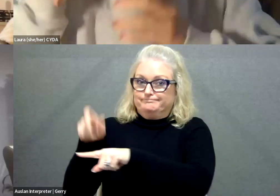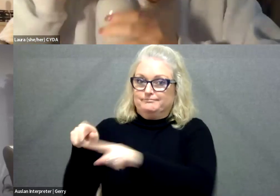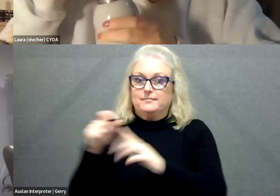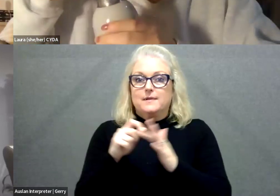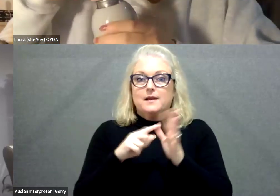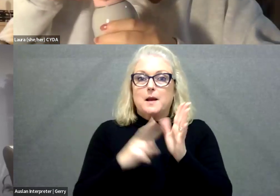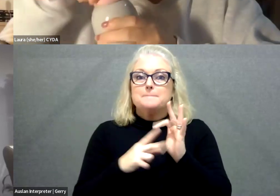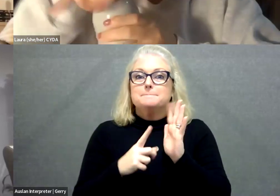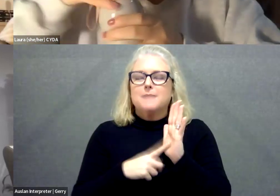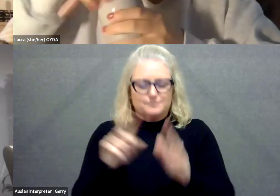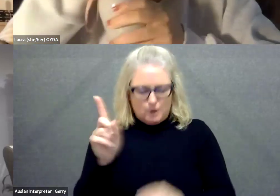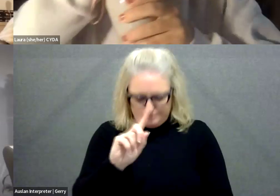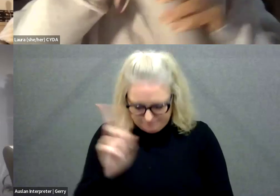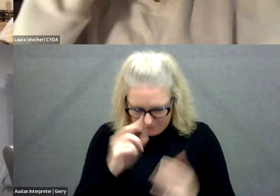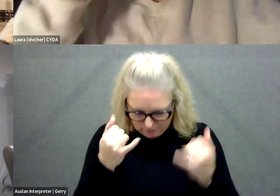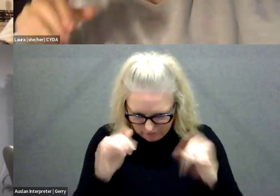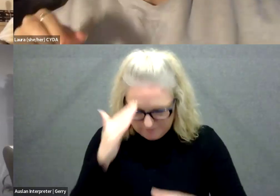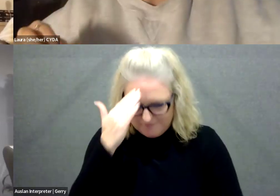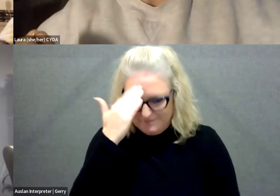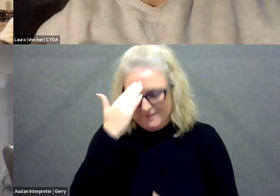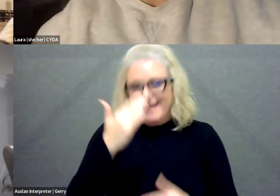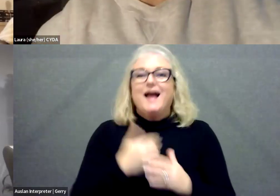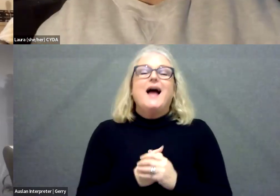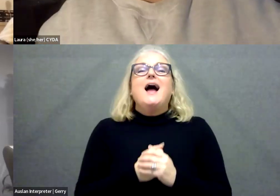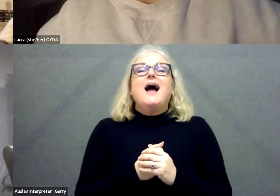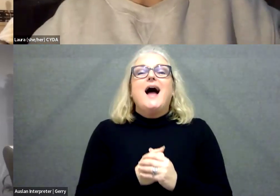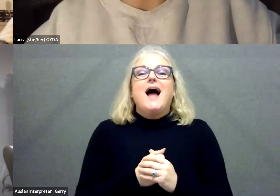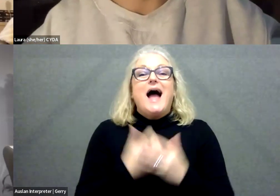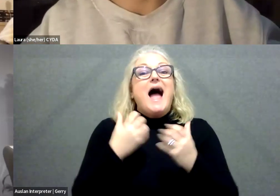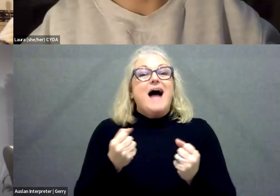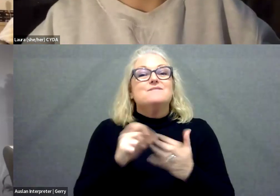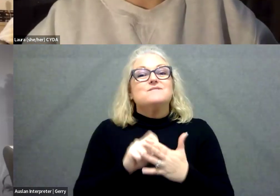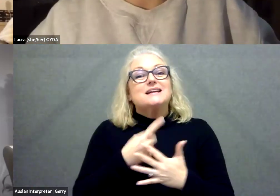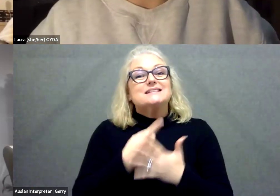the panel discussion, we are going to go on to feature some of our disability advocates